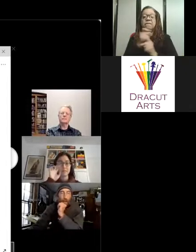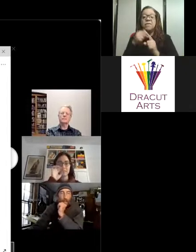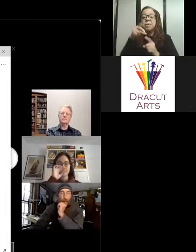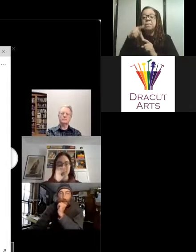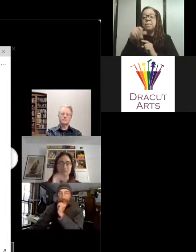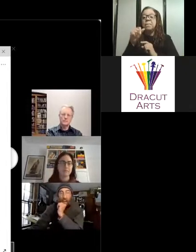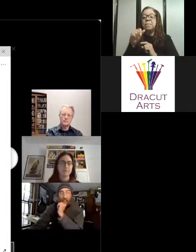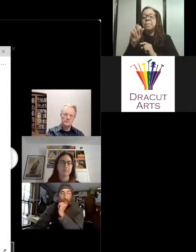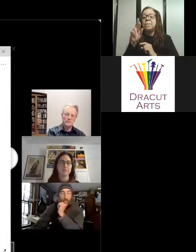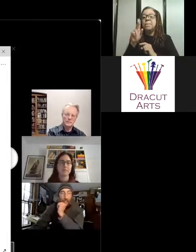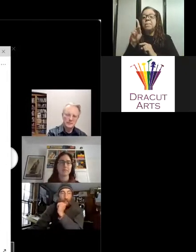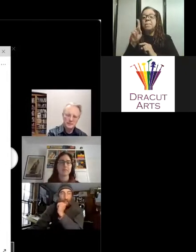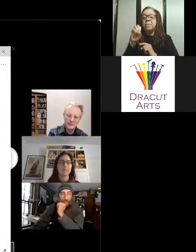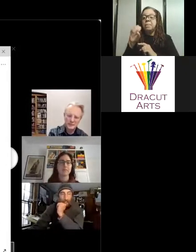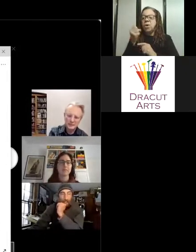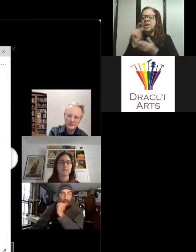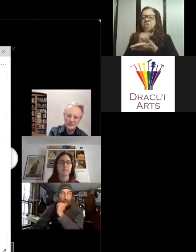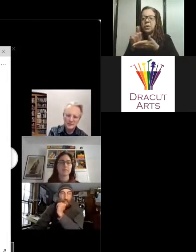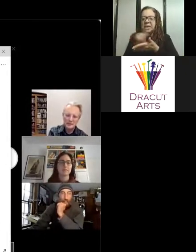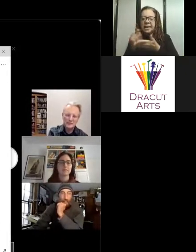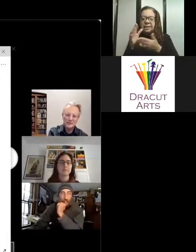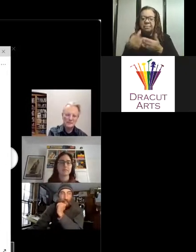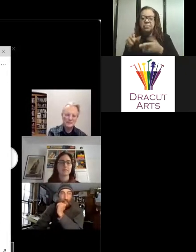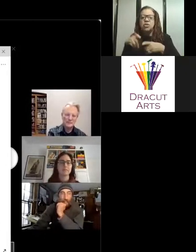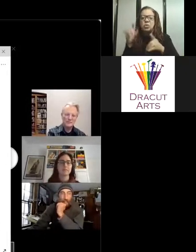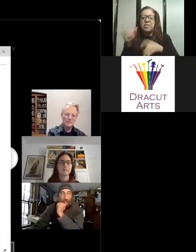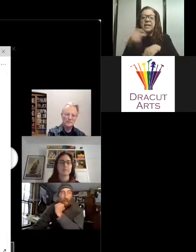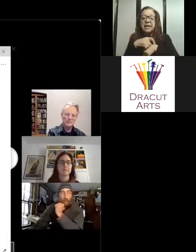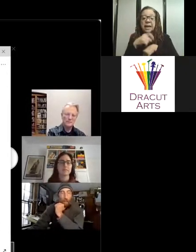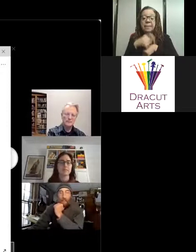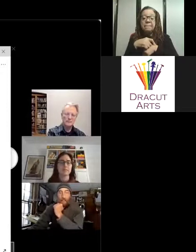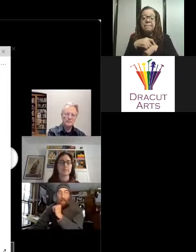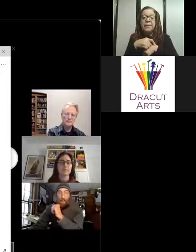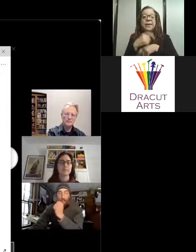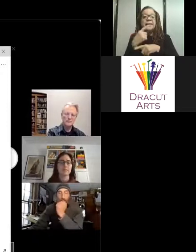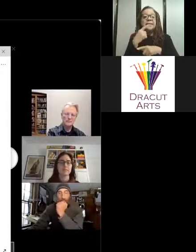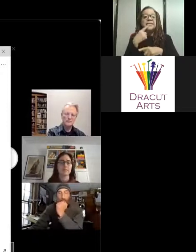this time, a little after this time, actually, where they say: 'The Alphabet is an Abolitionist.'